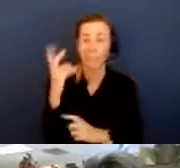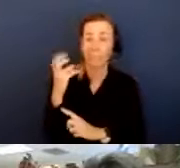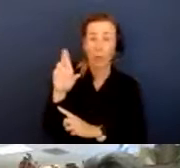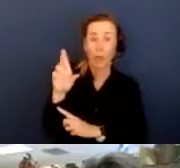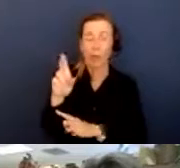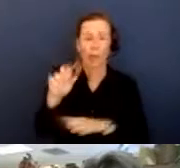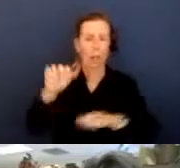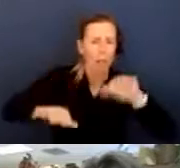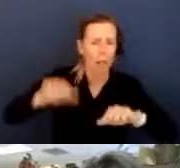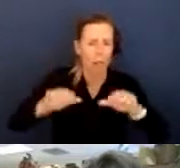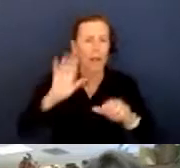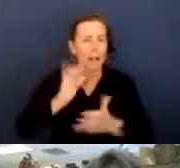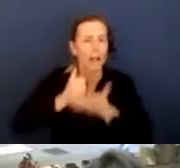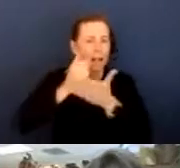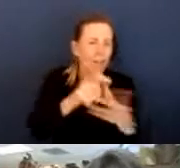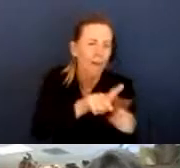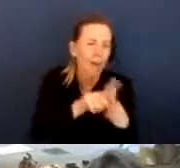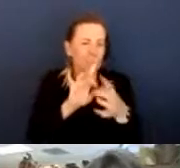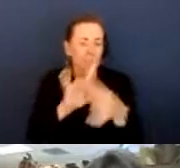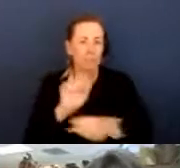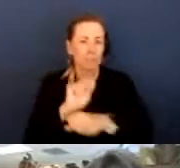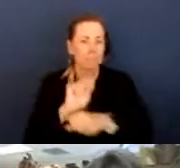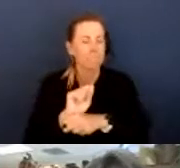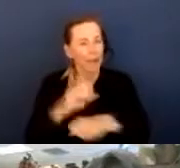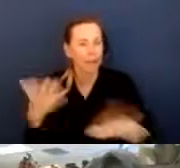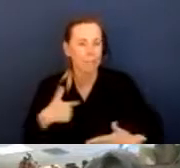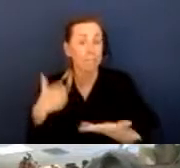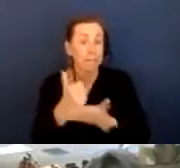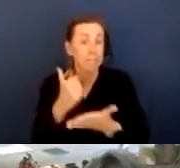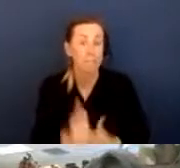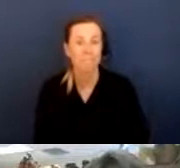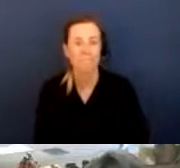If the Vocational Rehabilitation may not be sure how to assist the clients, we would provide services related to work.